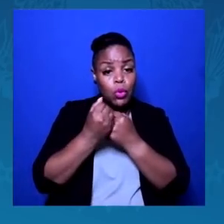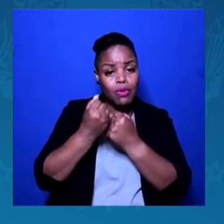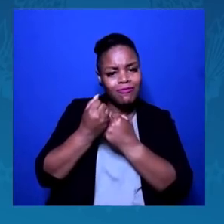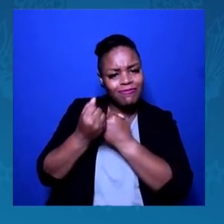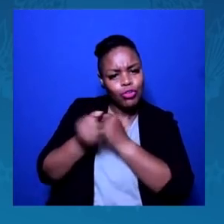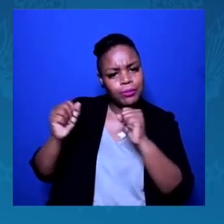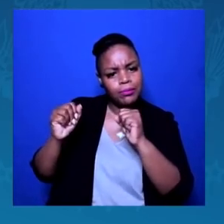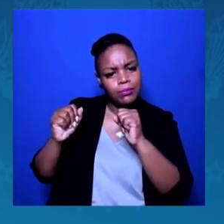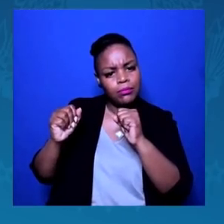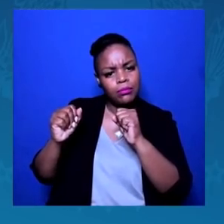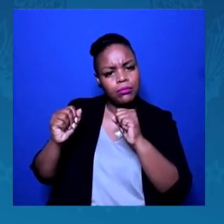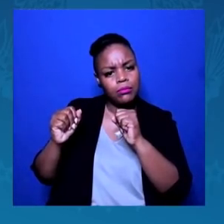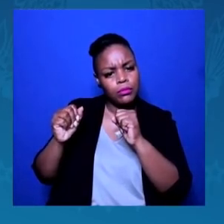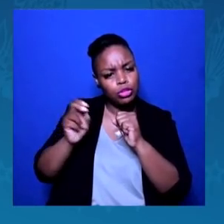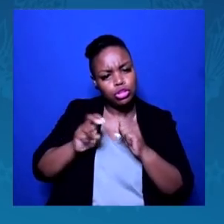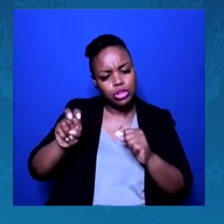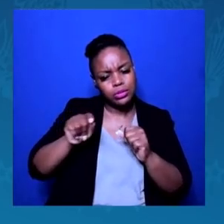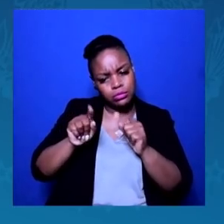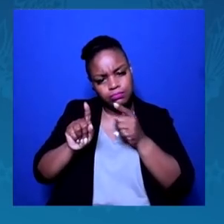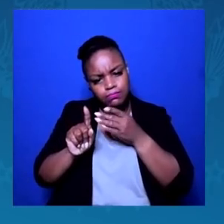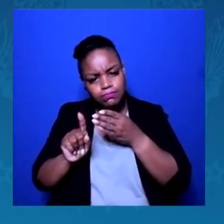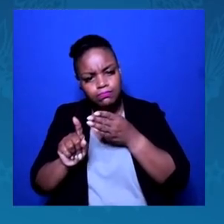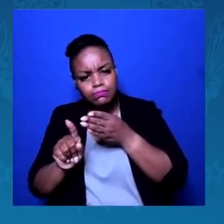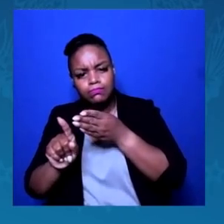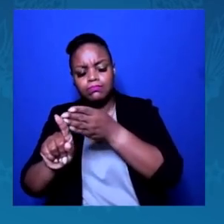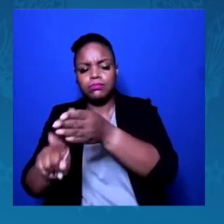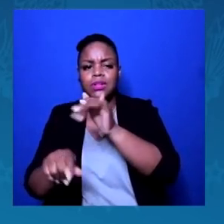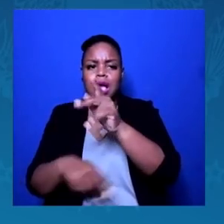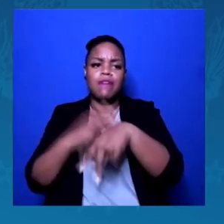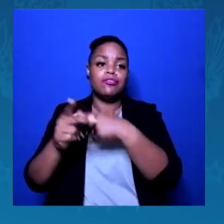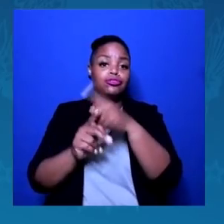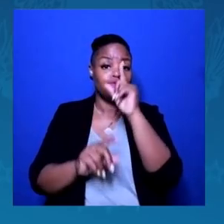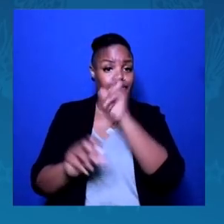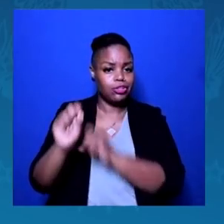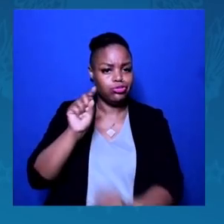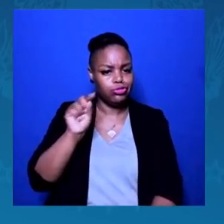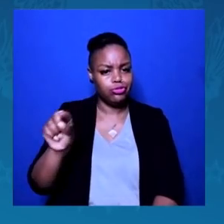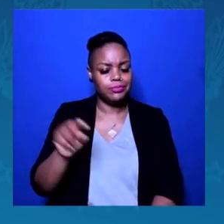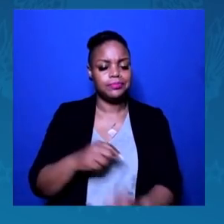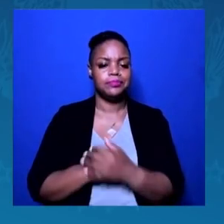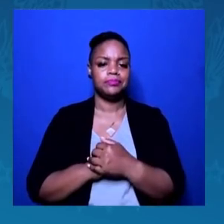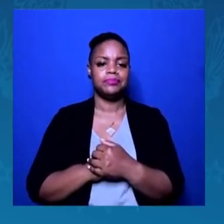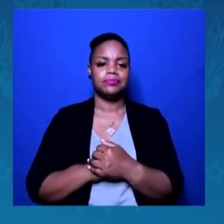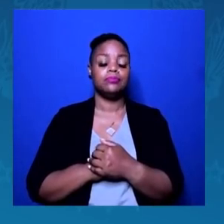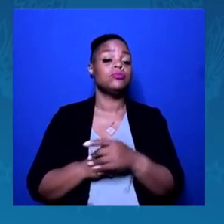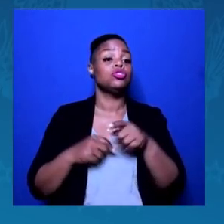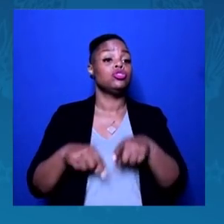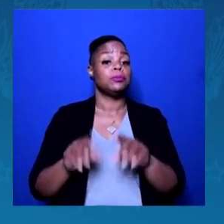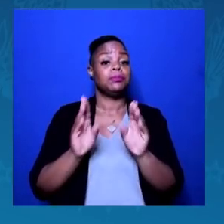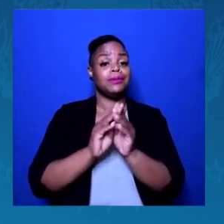I also raised the issue of human rights in my meetings and made clear the importance